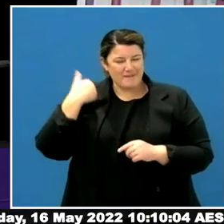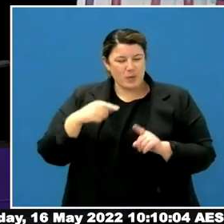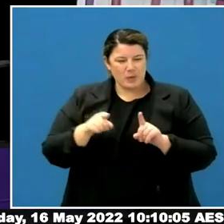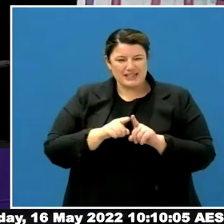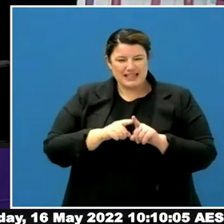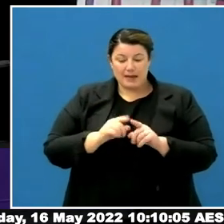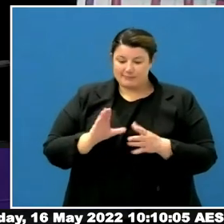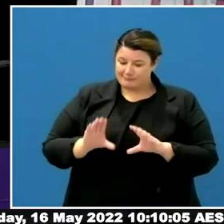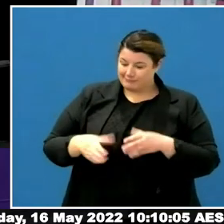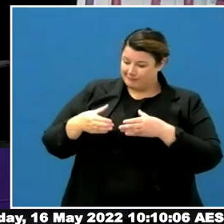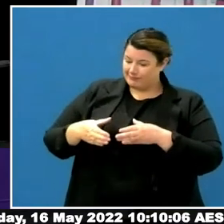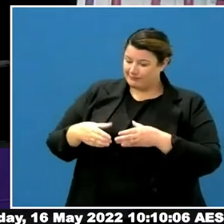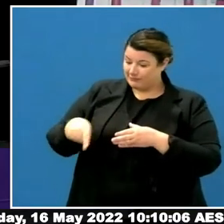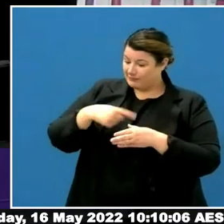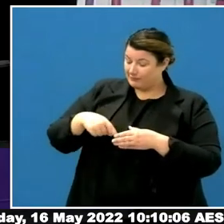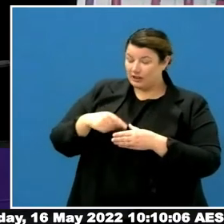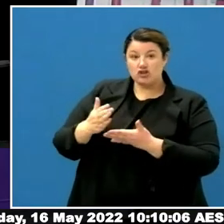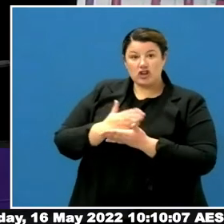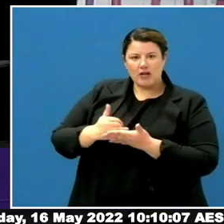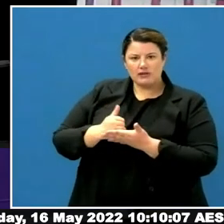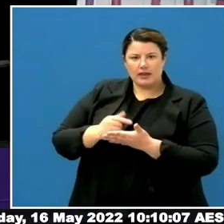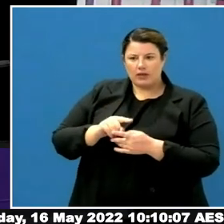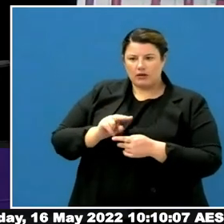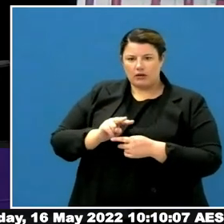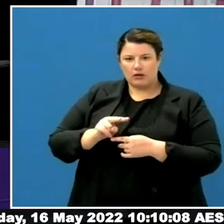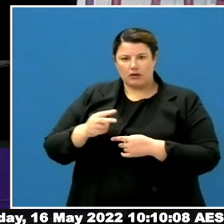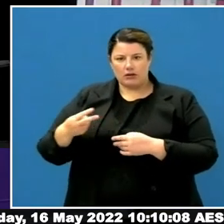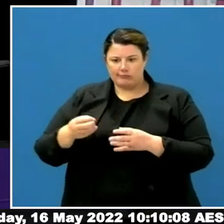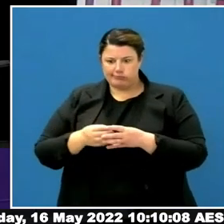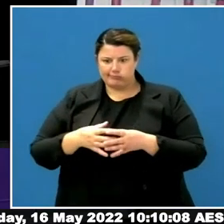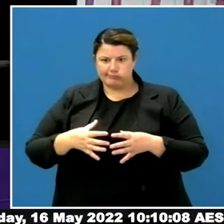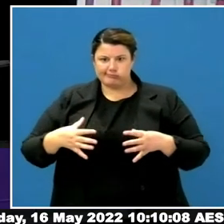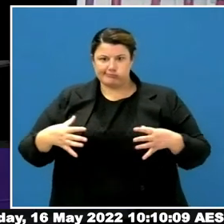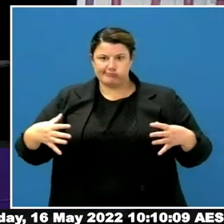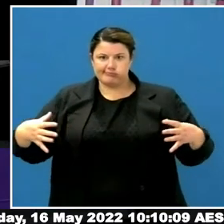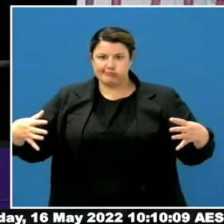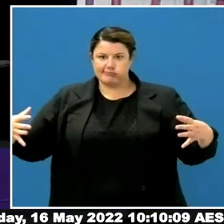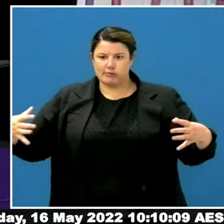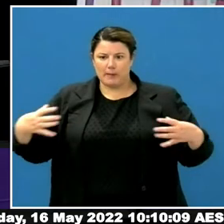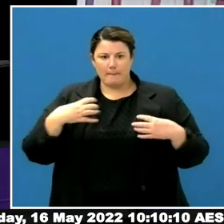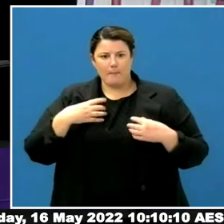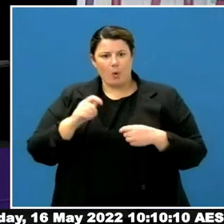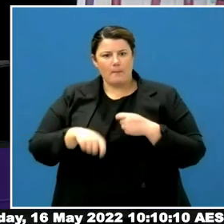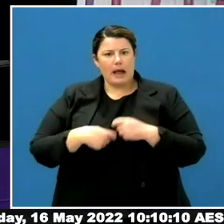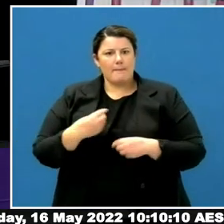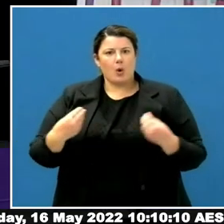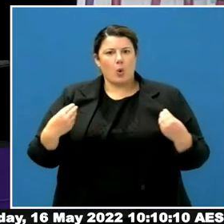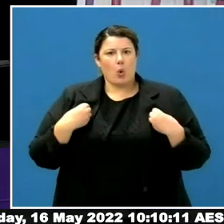become a very large organisation and has grown especially since the rollout of the